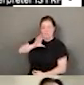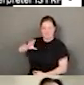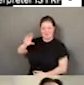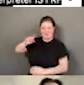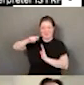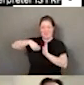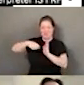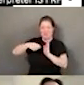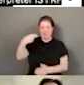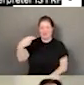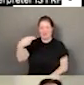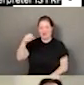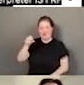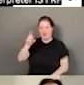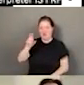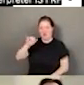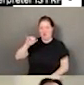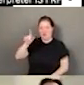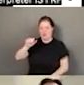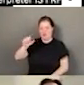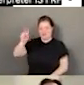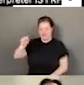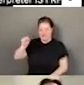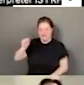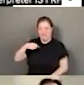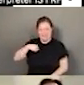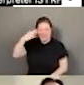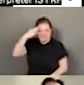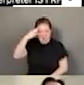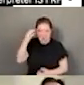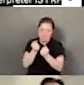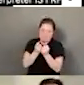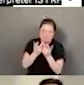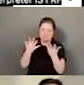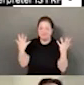There are several of them that have AI components in them.